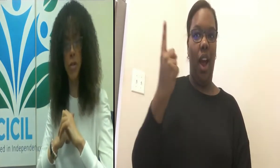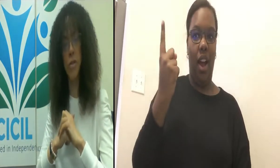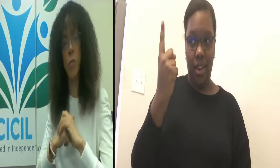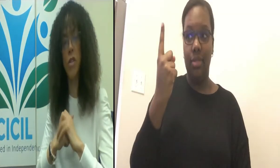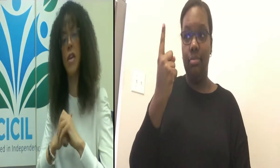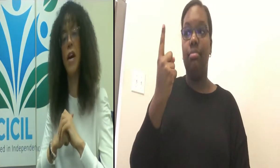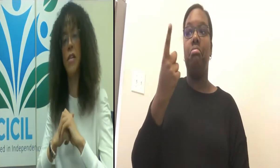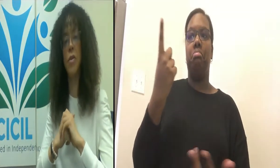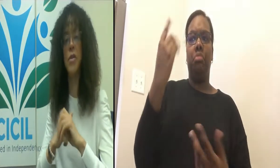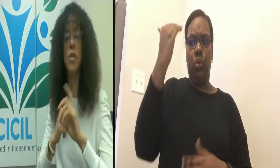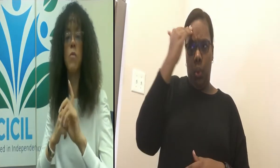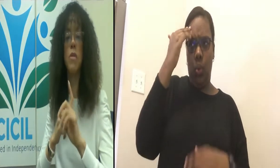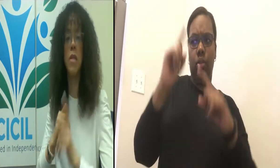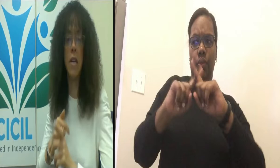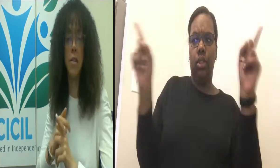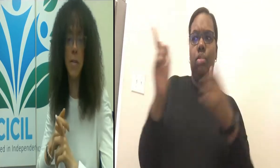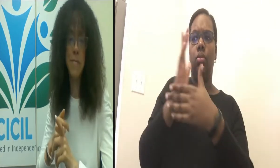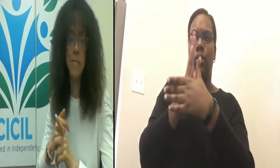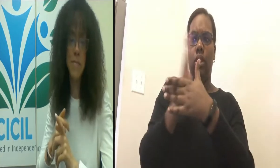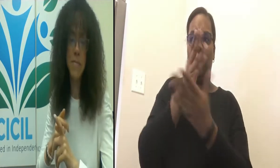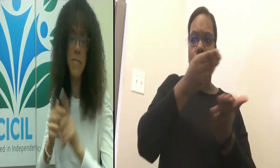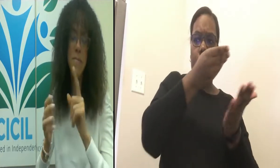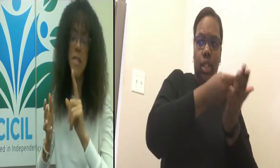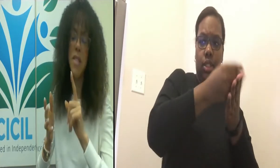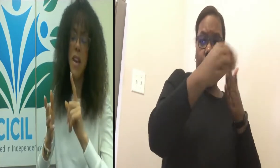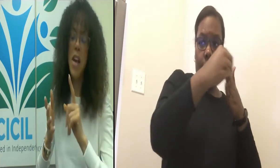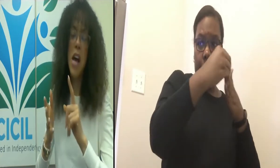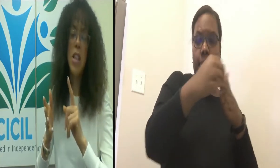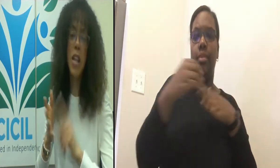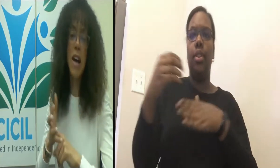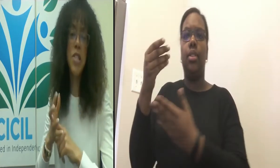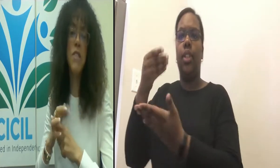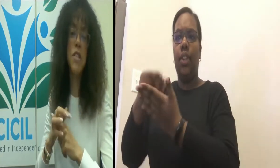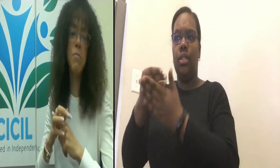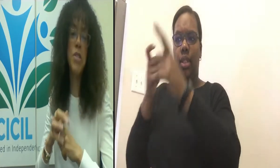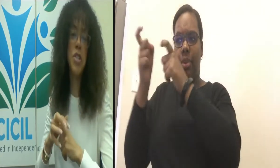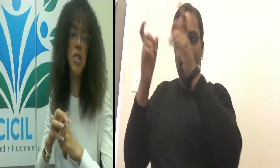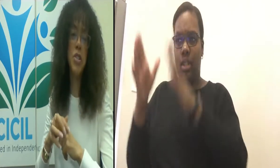would be the executive director, chief executive officer type positions. One thing I